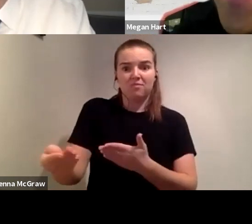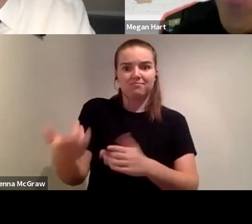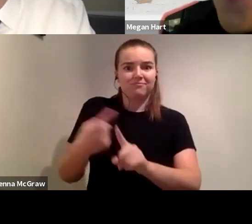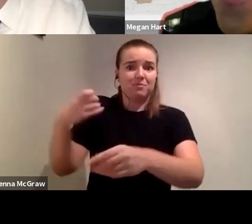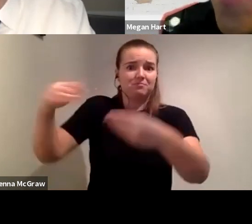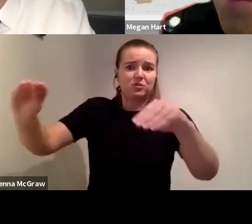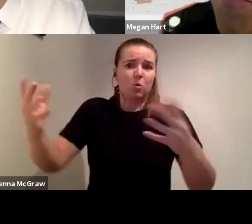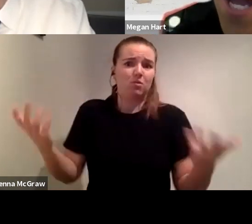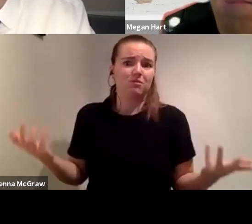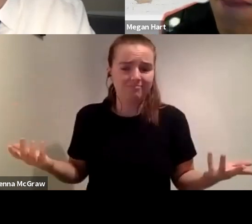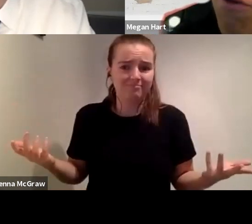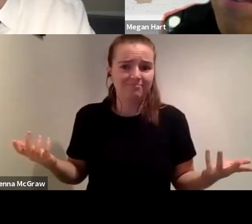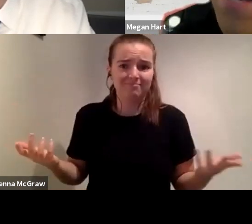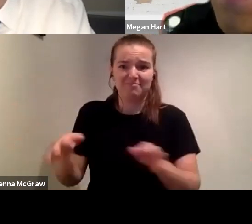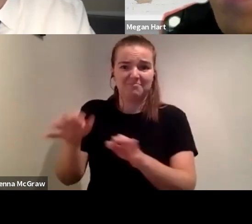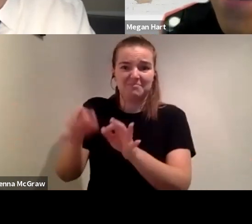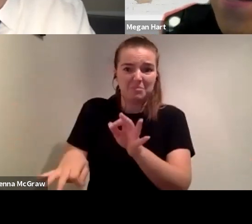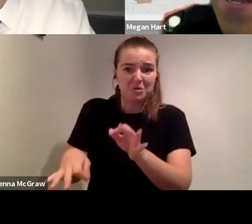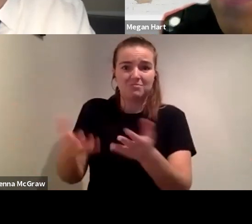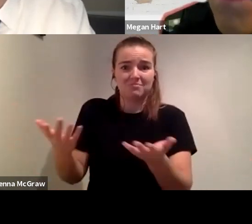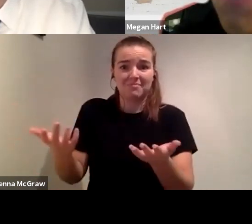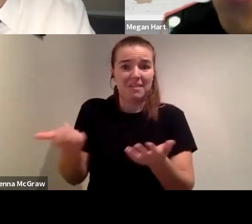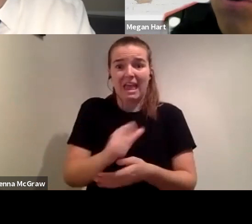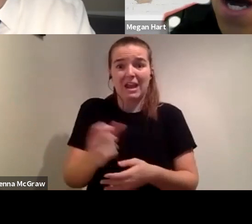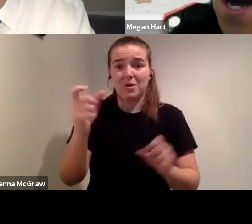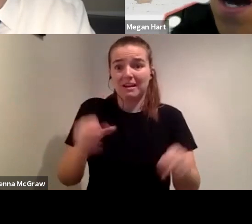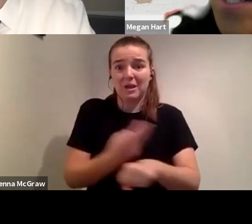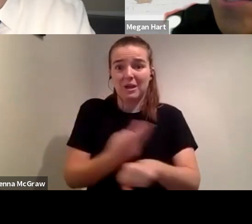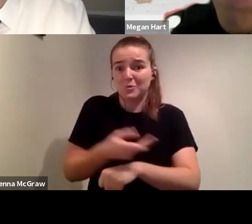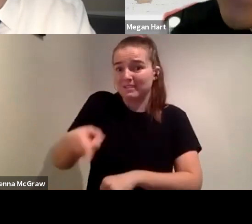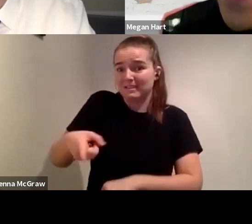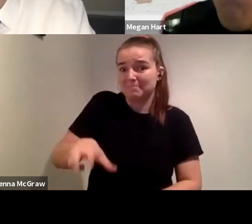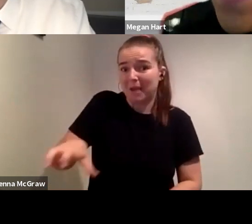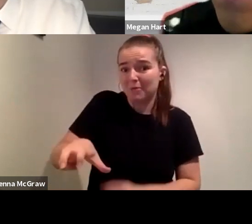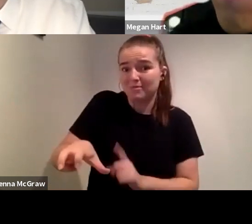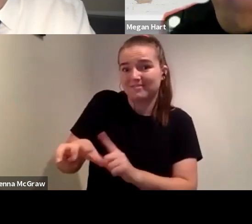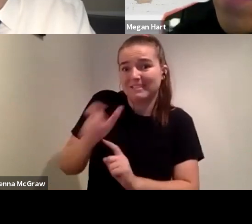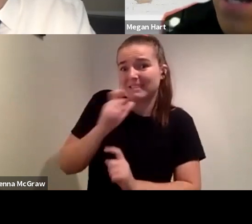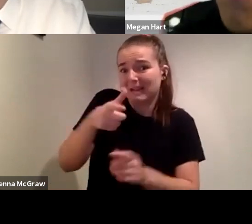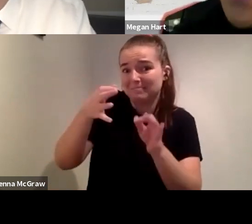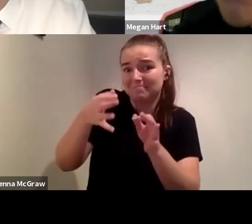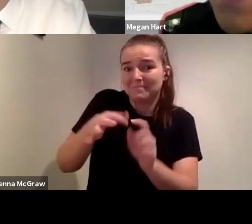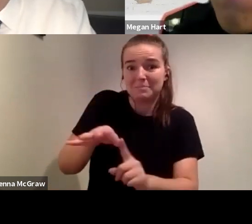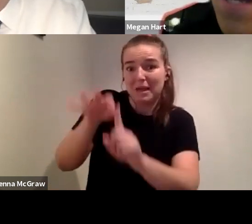Does not work well to manipulate the computer.